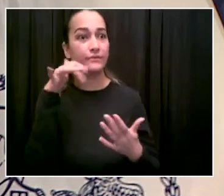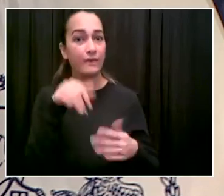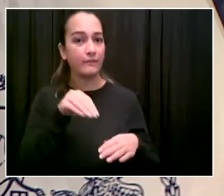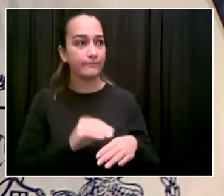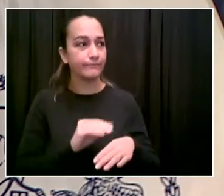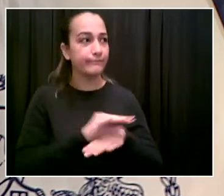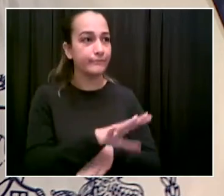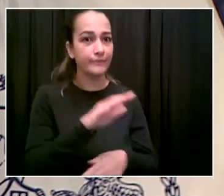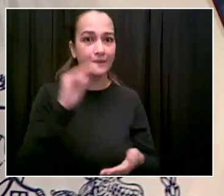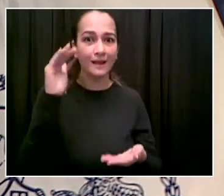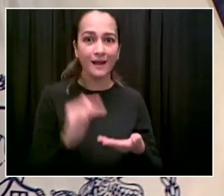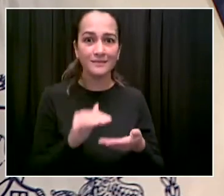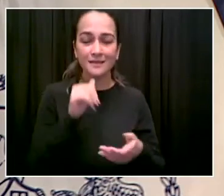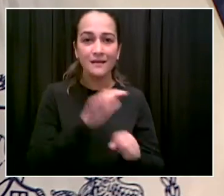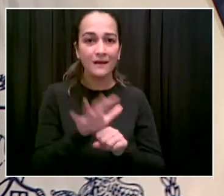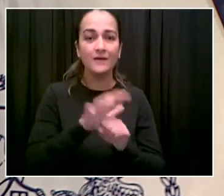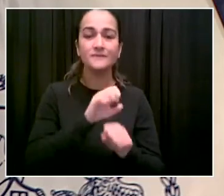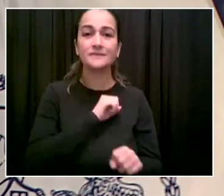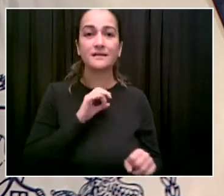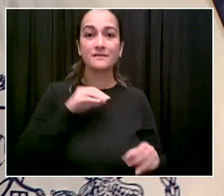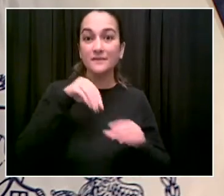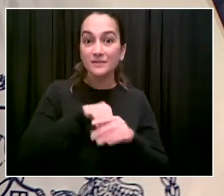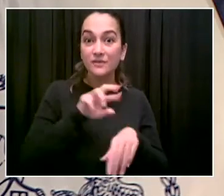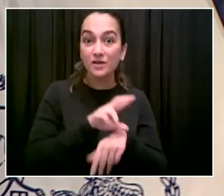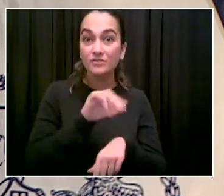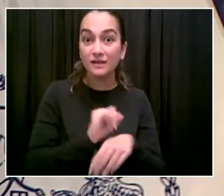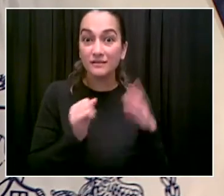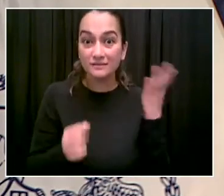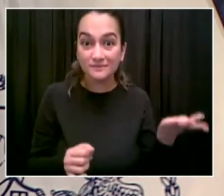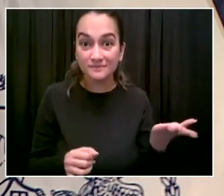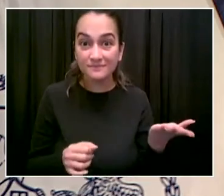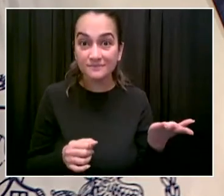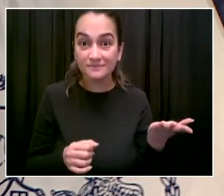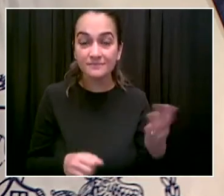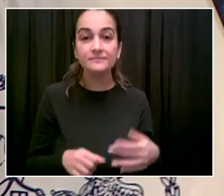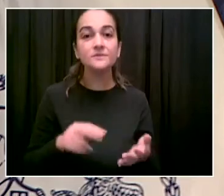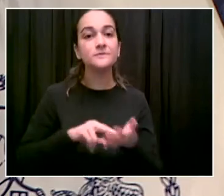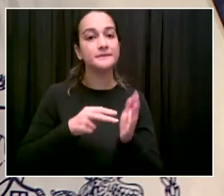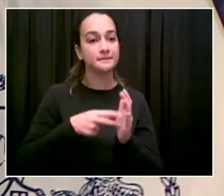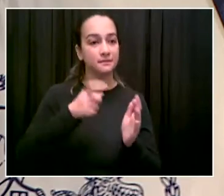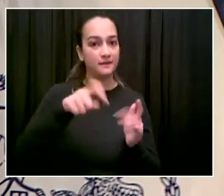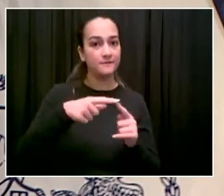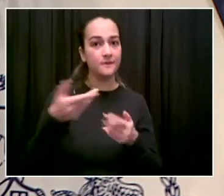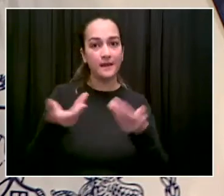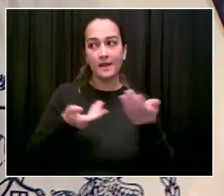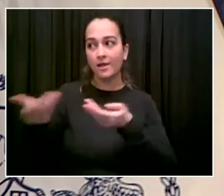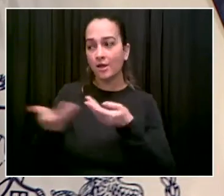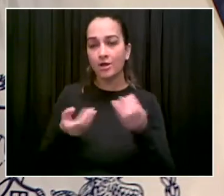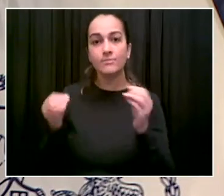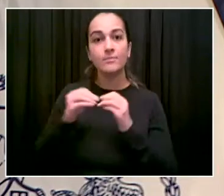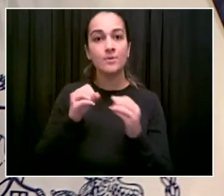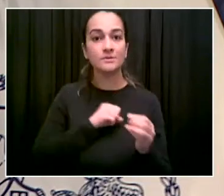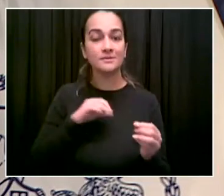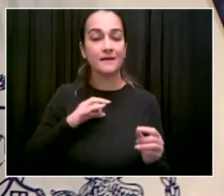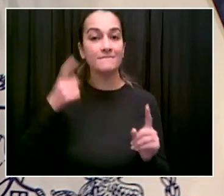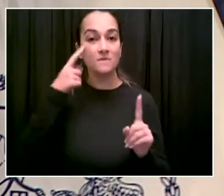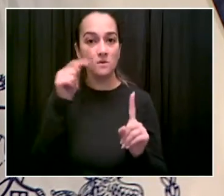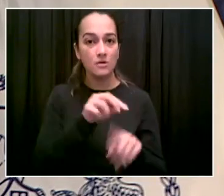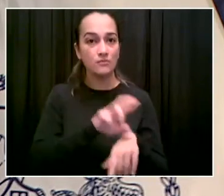WE ARE TAKING MEASURES TO ADDRESS THAT. IT HAS BN EEWORKING . WE WILL HAVE